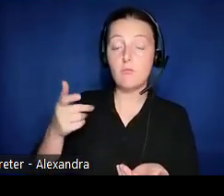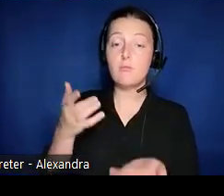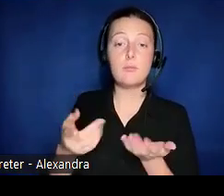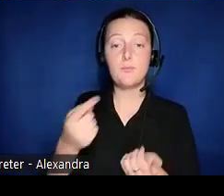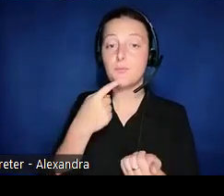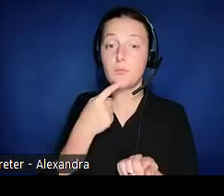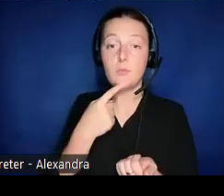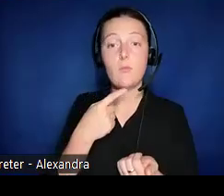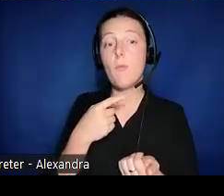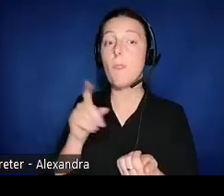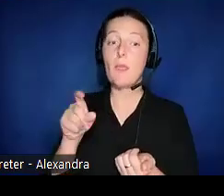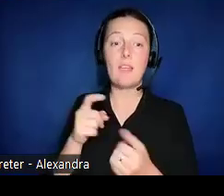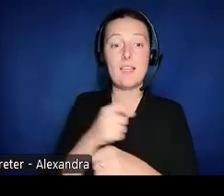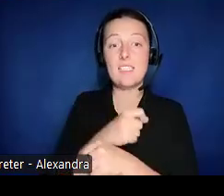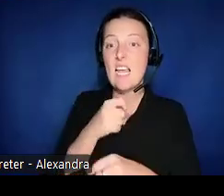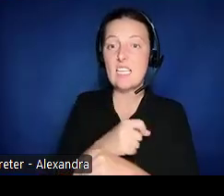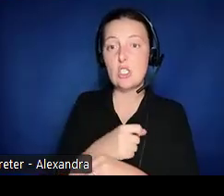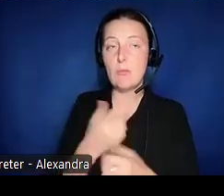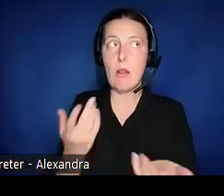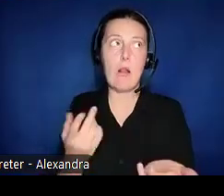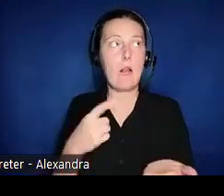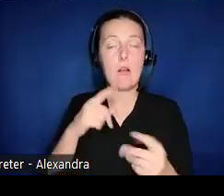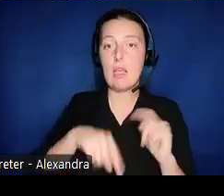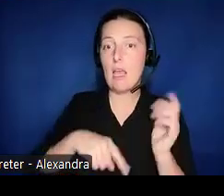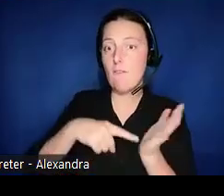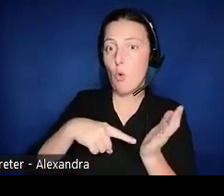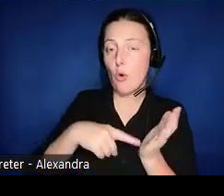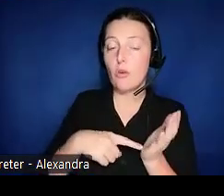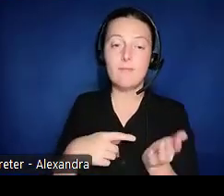can't afford. You actually don't need to afford one. We're available to help you. We've supported